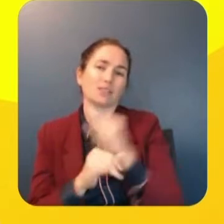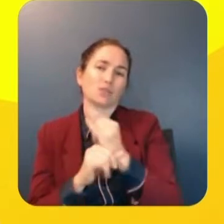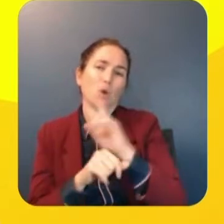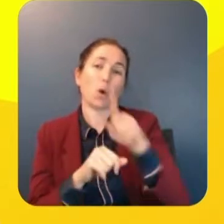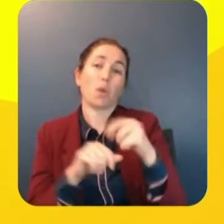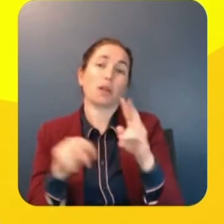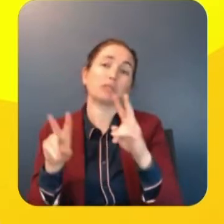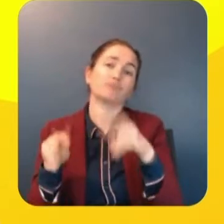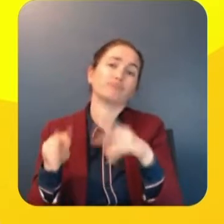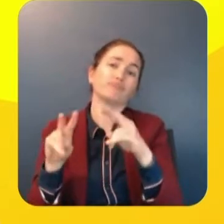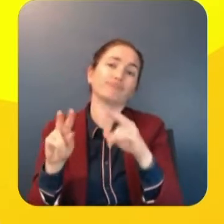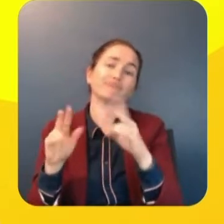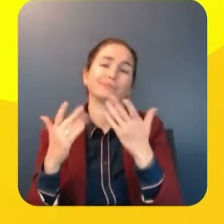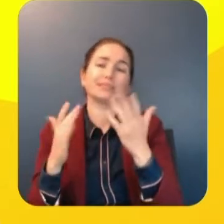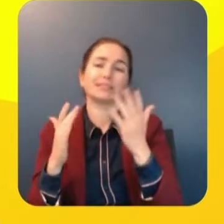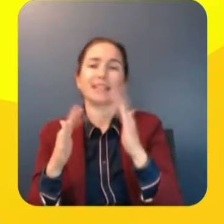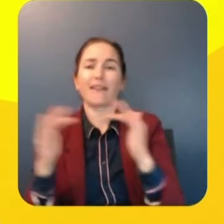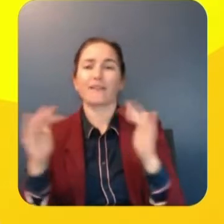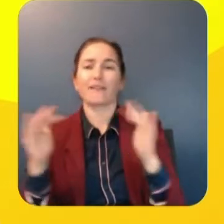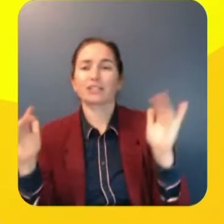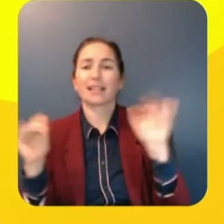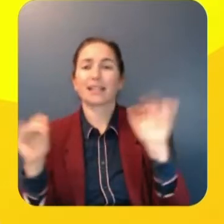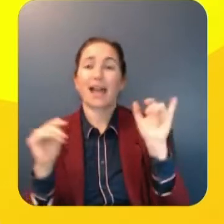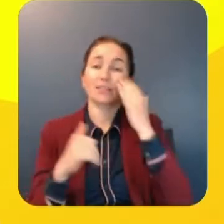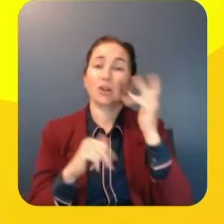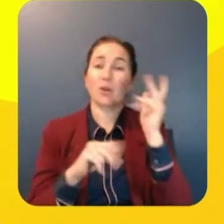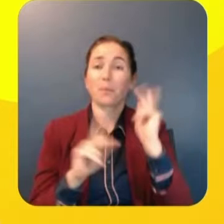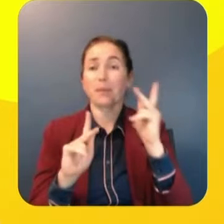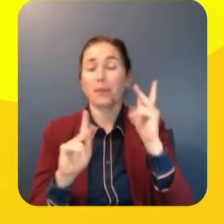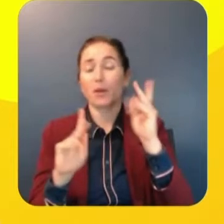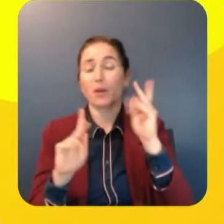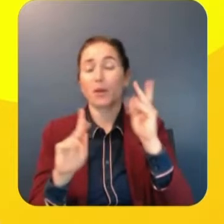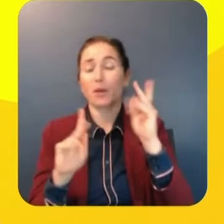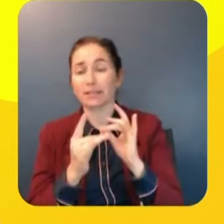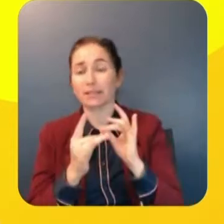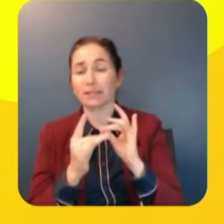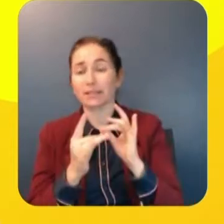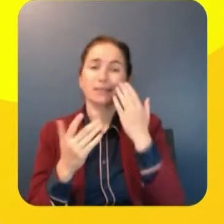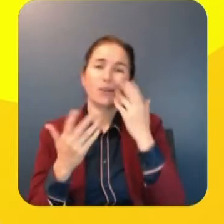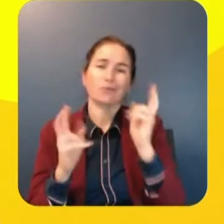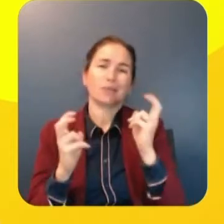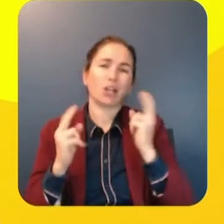as a people-oriented or human capital-oriented initiative,